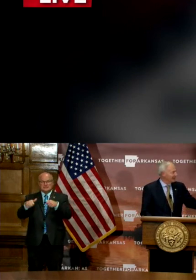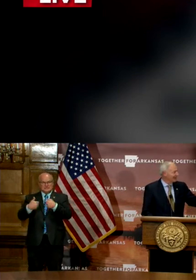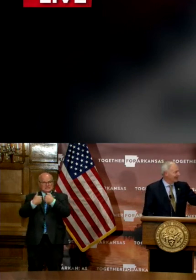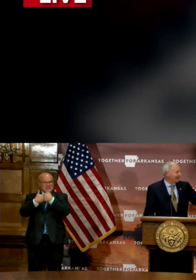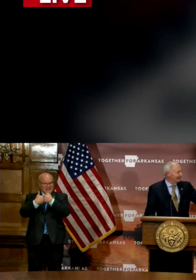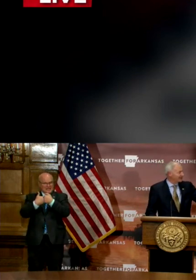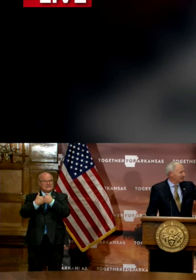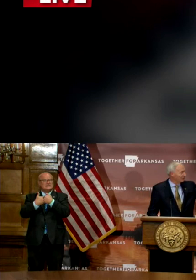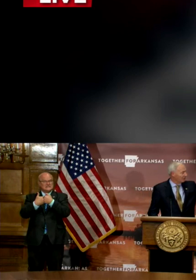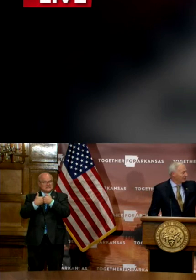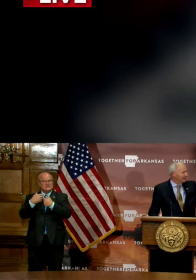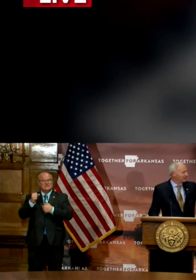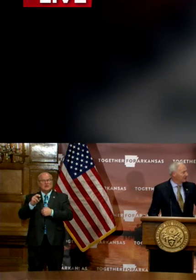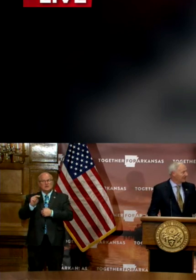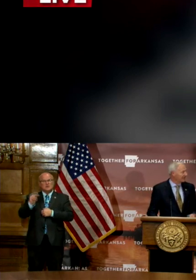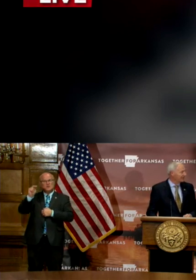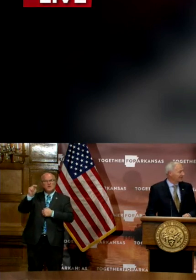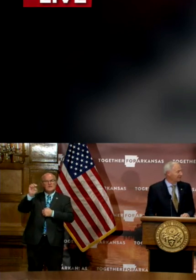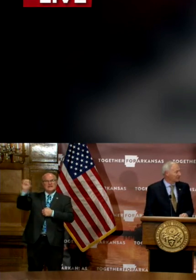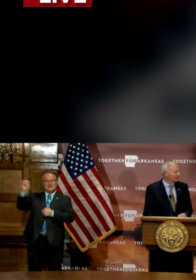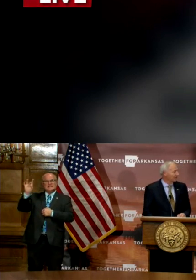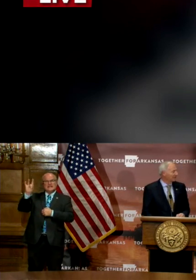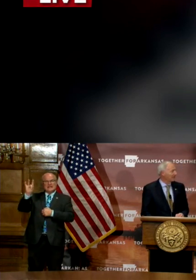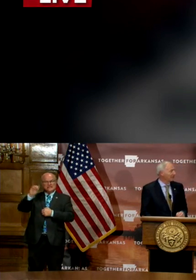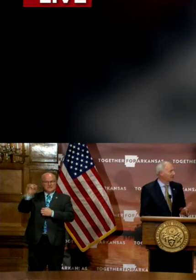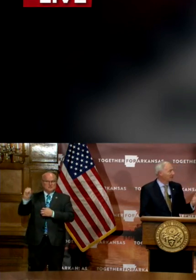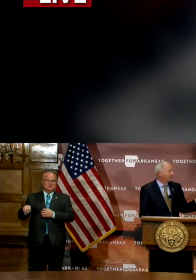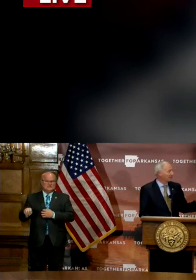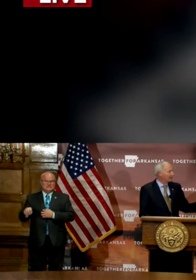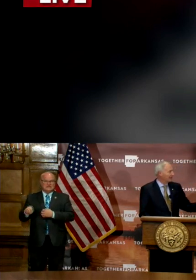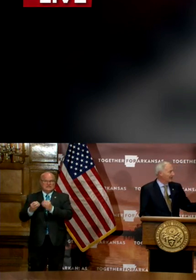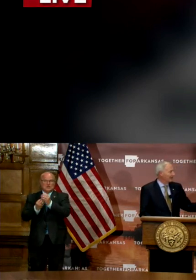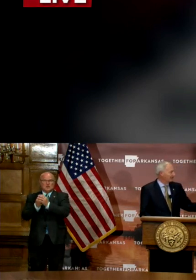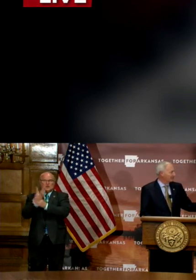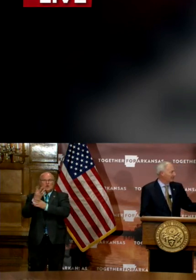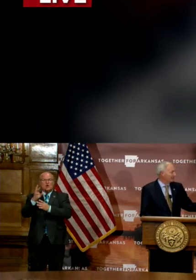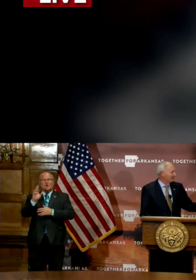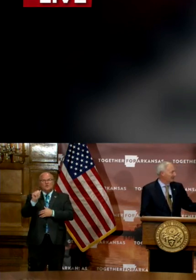ARKANSAS VALUE. THESE ARE HOSPITAL BEDS. YOU CAN SEE THE MANAGEMENT